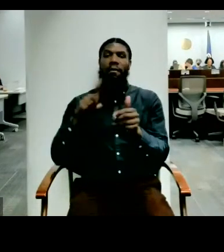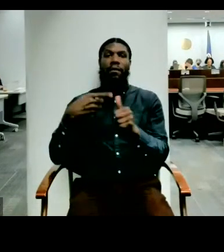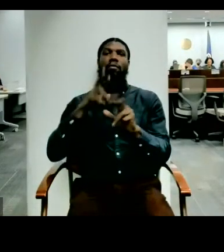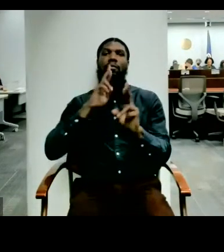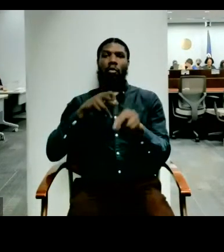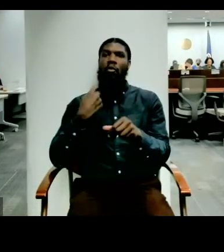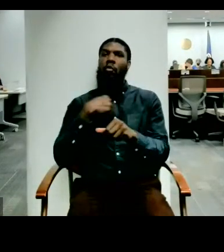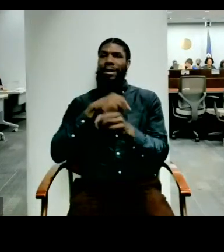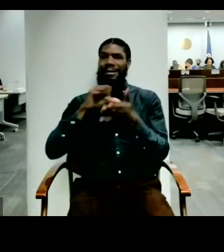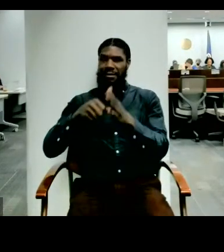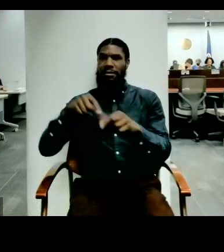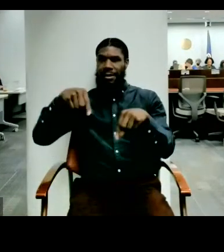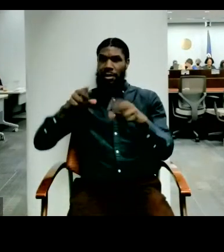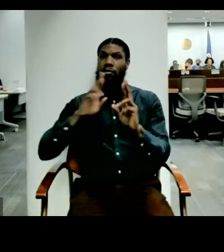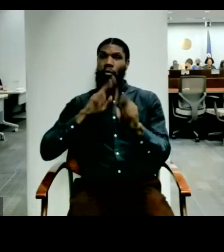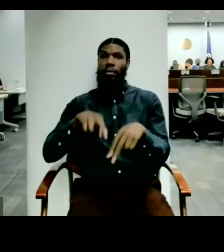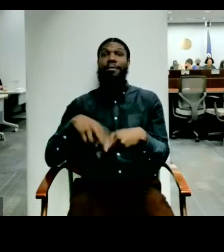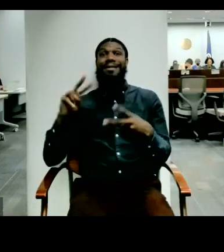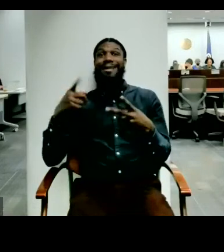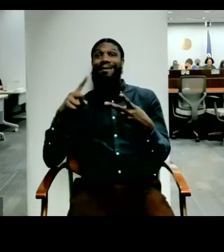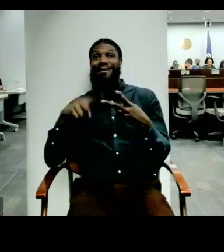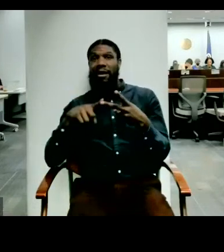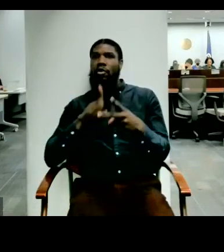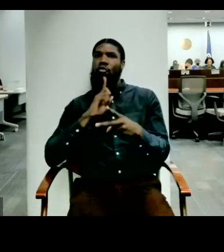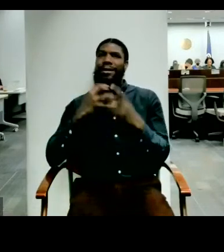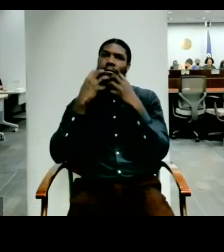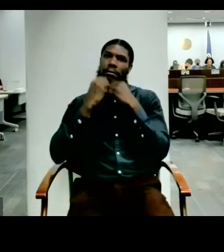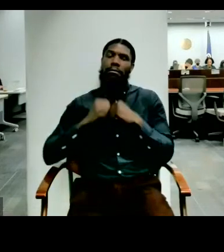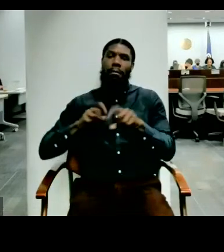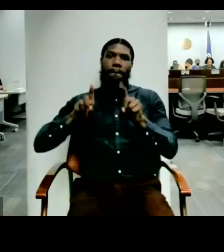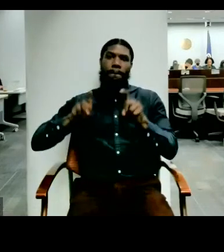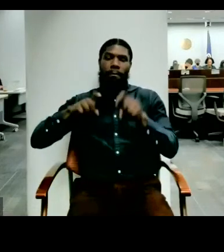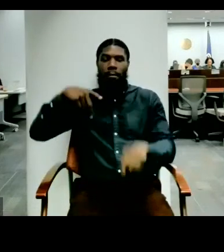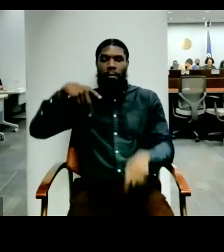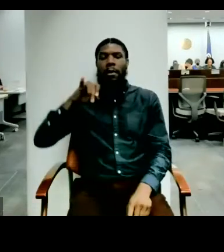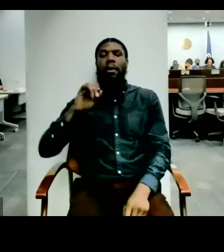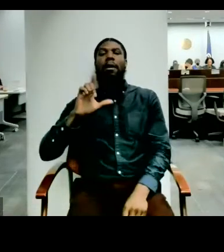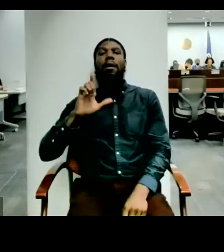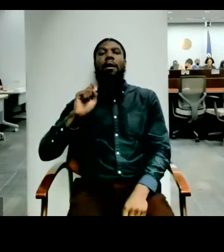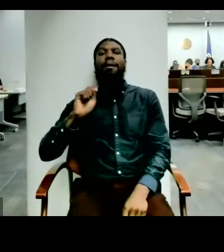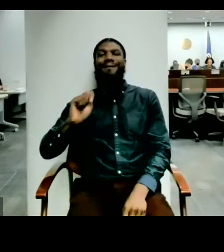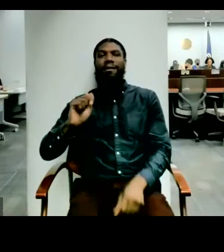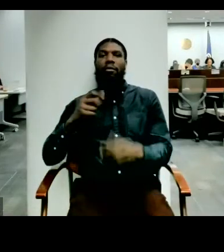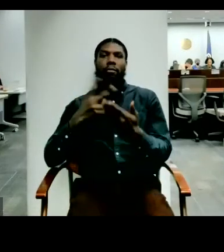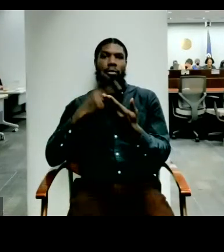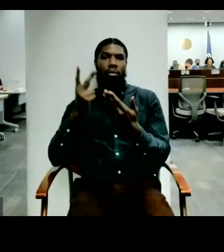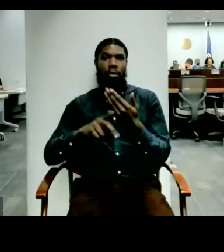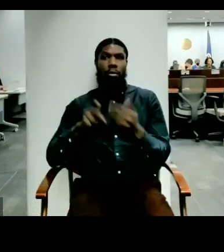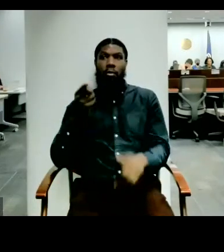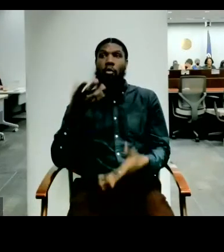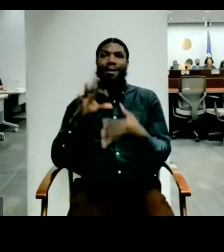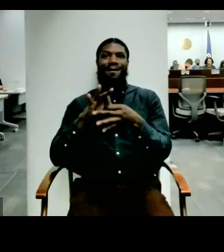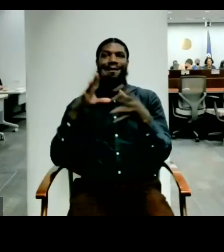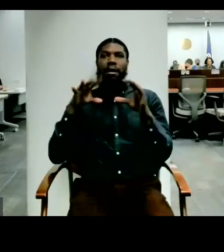Second, a meaningful pilot program, do not unleash a data collection. I appreciate